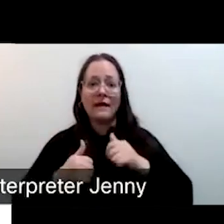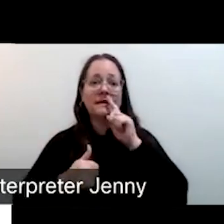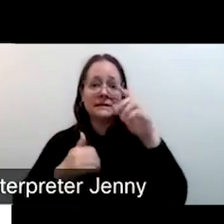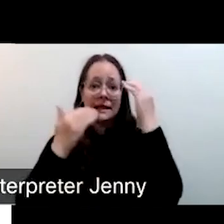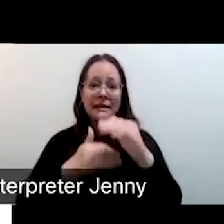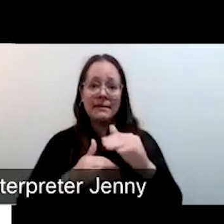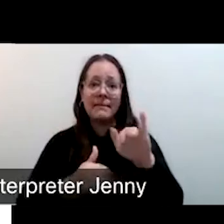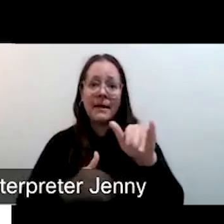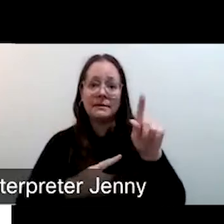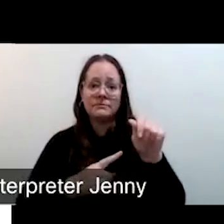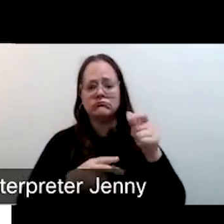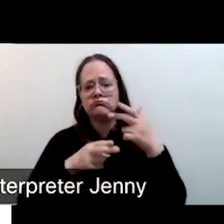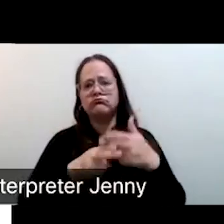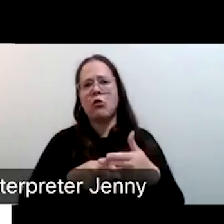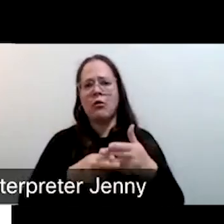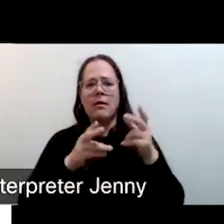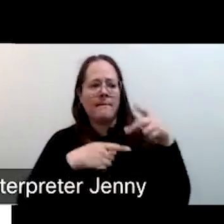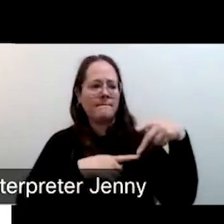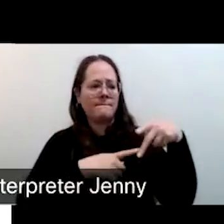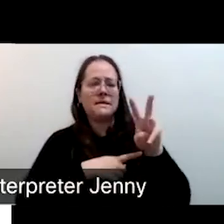considered a person with a disability.